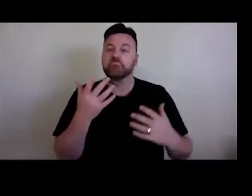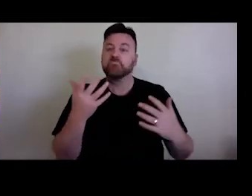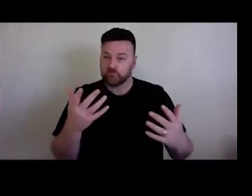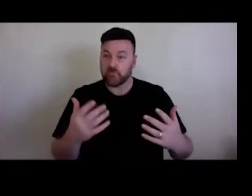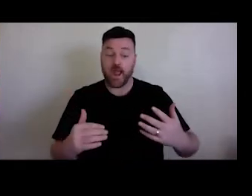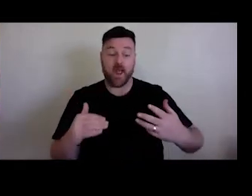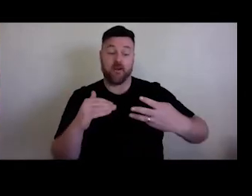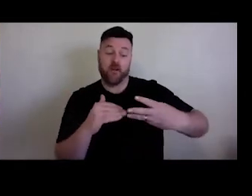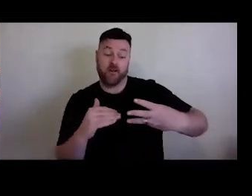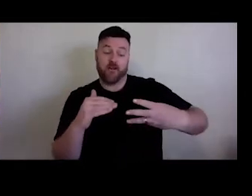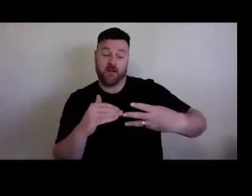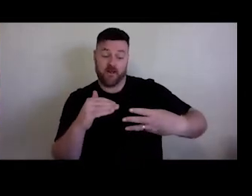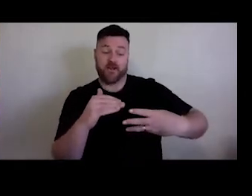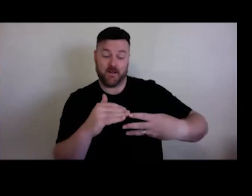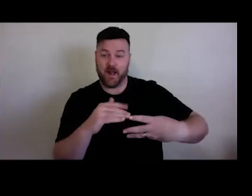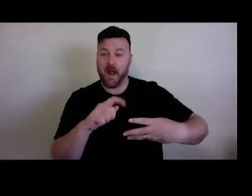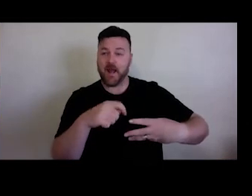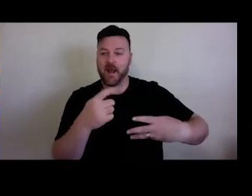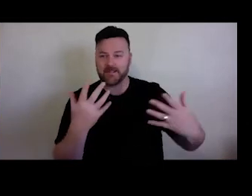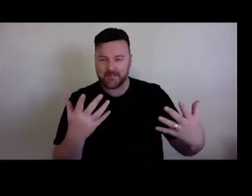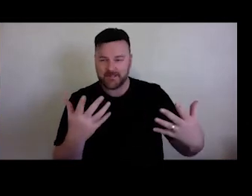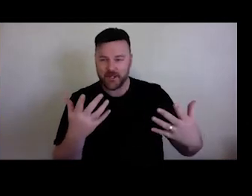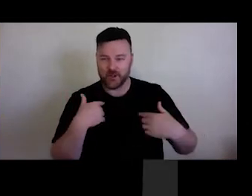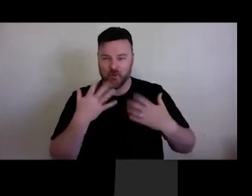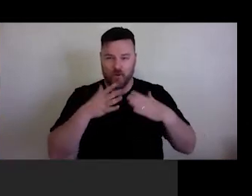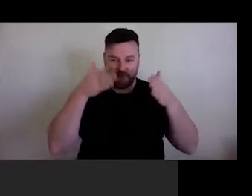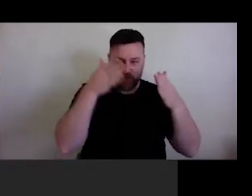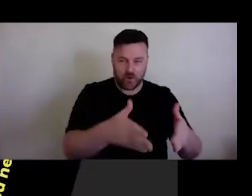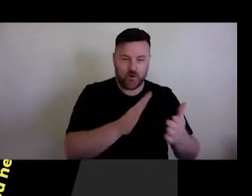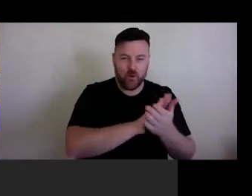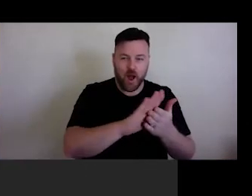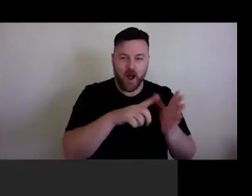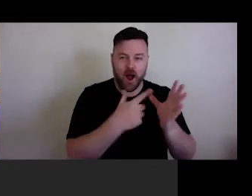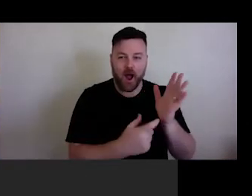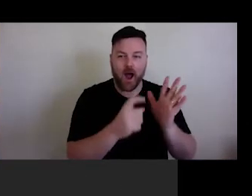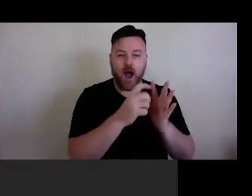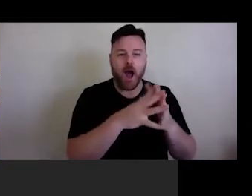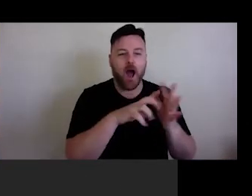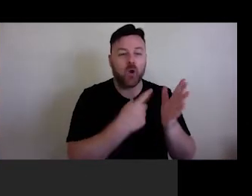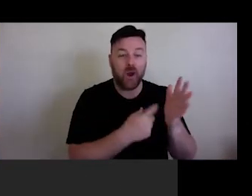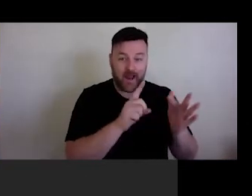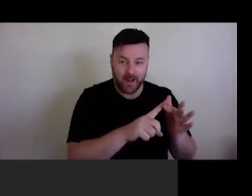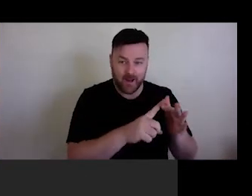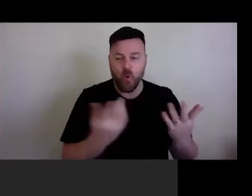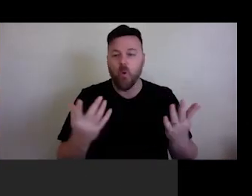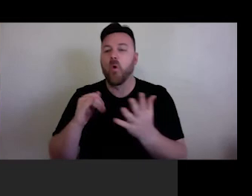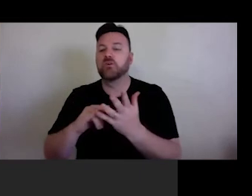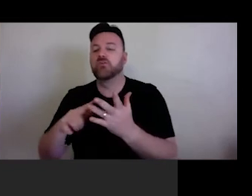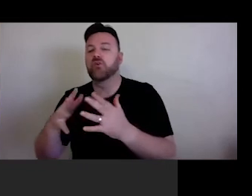make the decision whether we go for hardware or software-based because beyond kind of this Level 3 area, you start to have to invest quite a